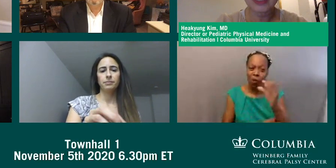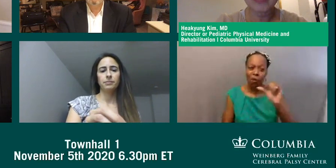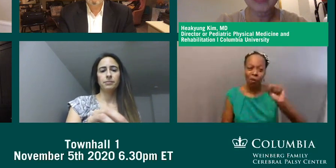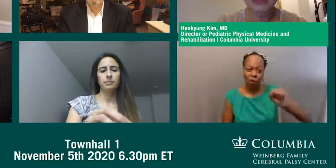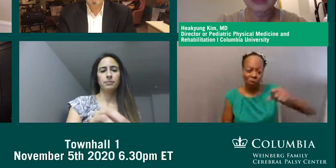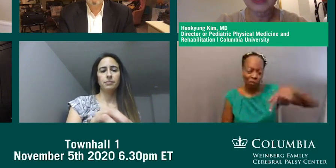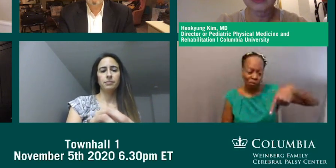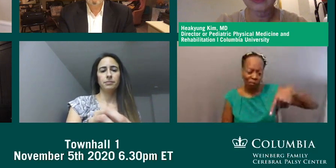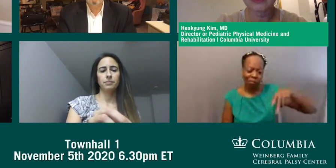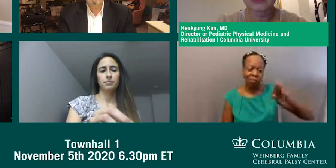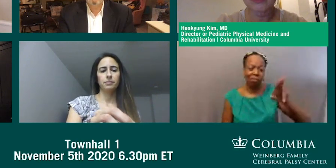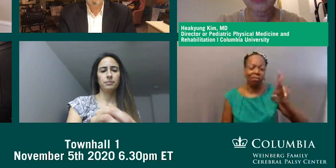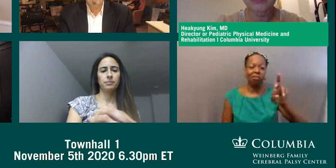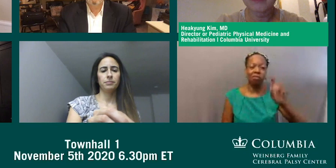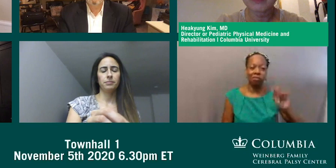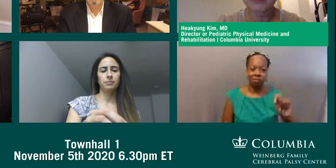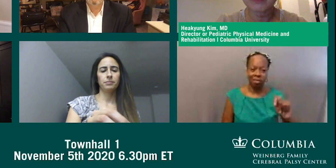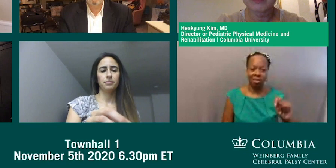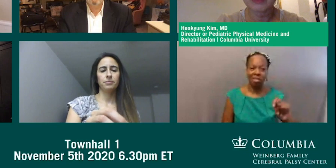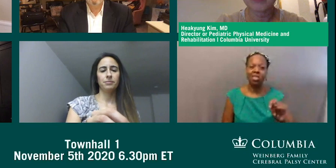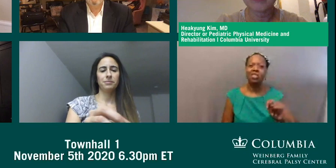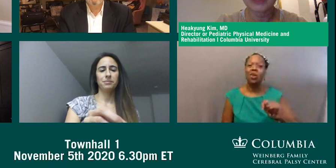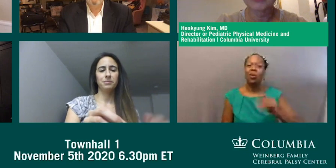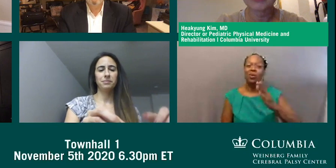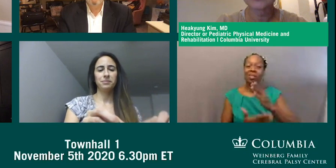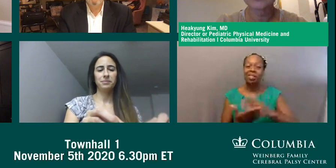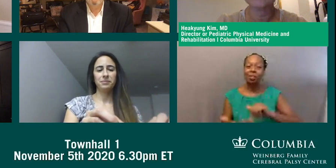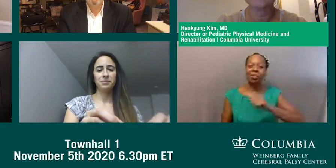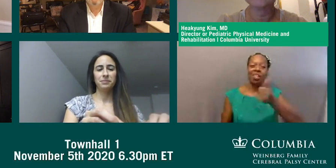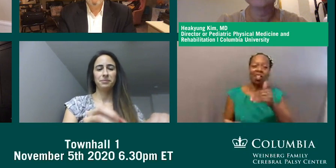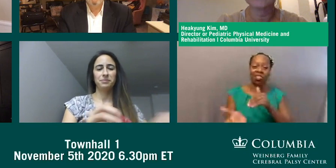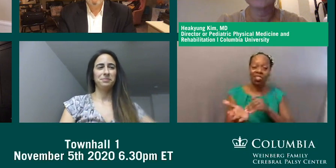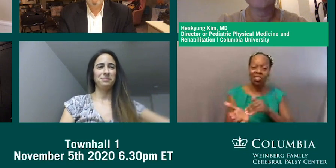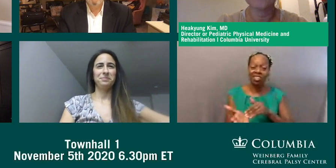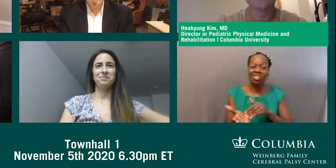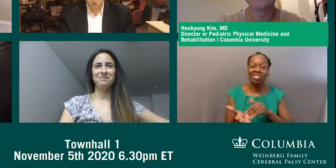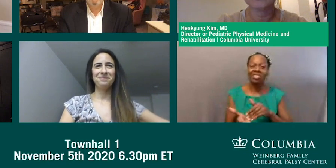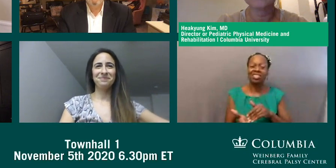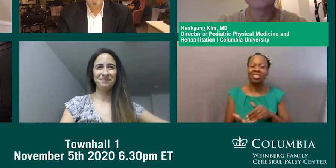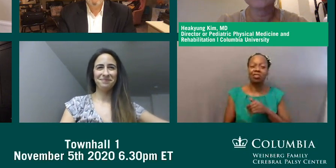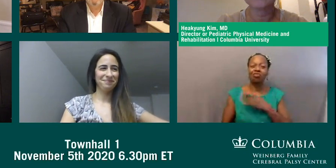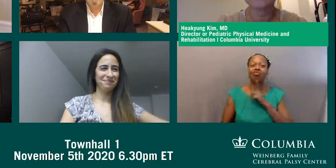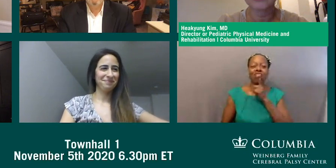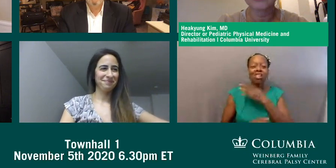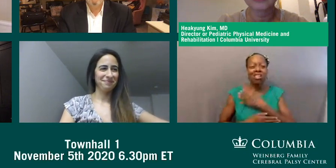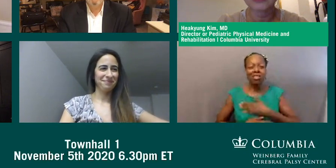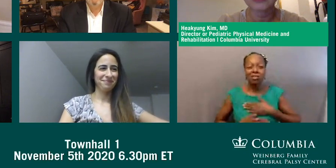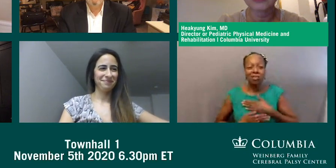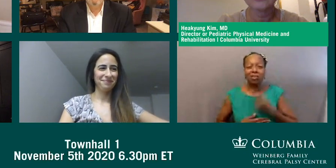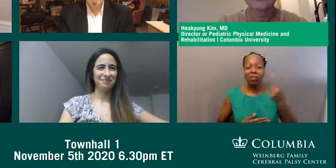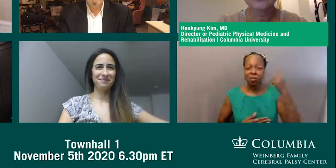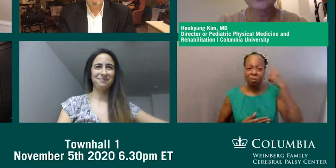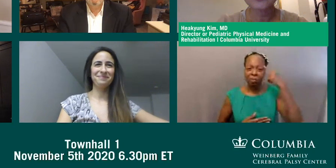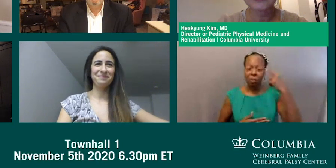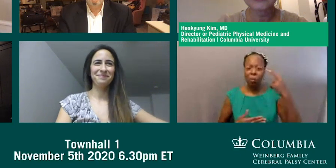So Dr. Hyman and Dr. Selber love me because they don't need to cut the bone and cut the tendon every year.